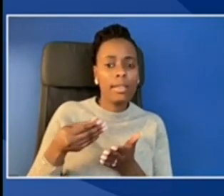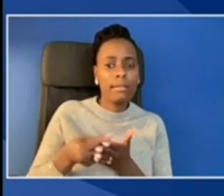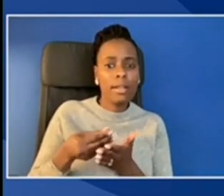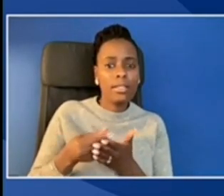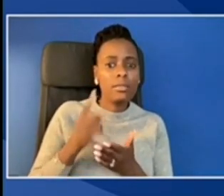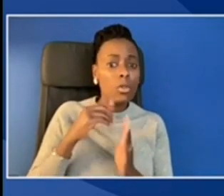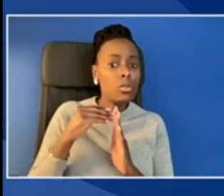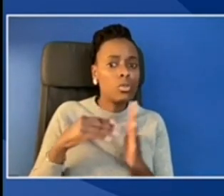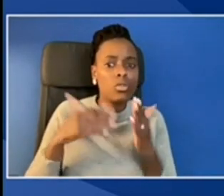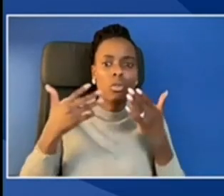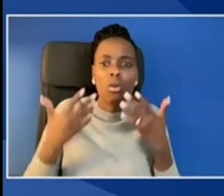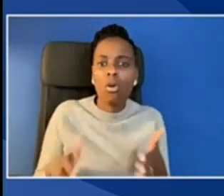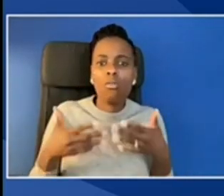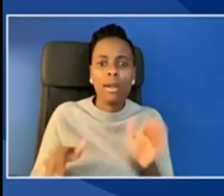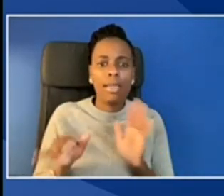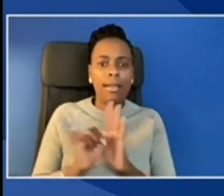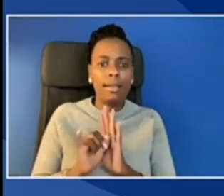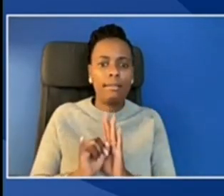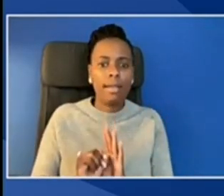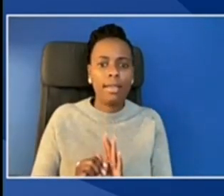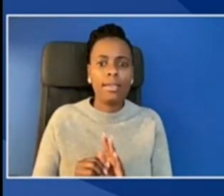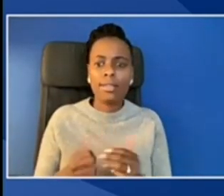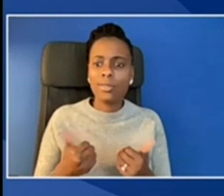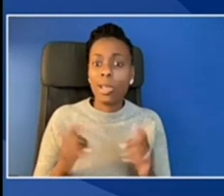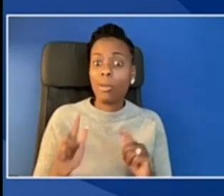So I sort of am turning this question back over to the Department.